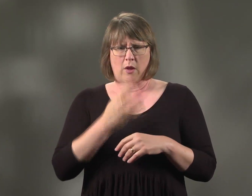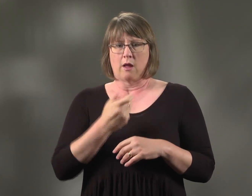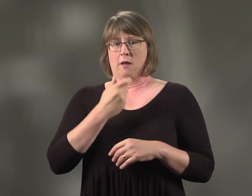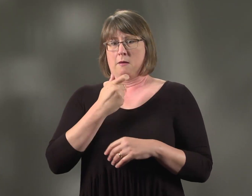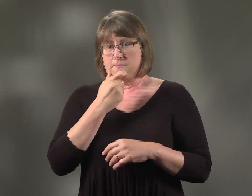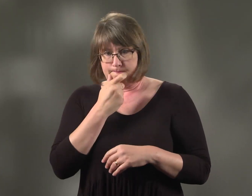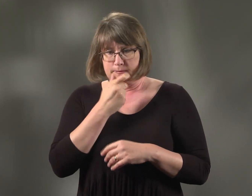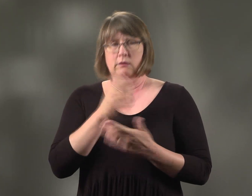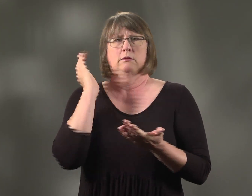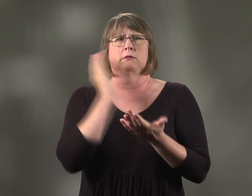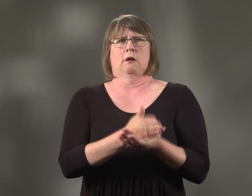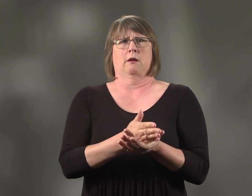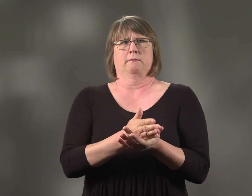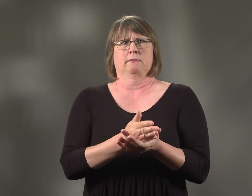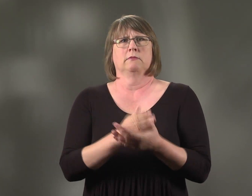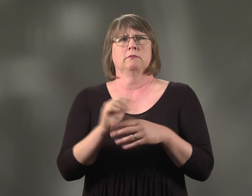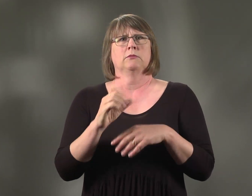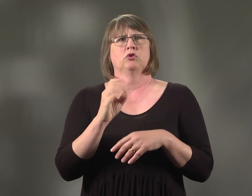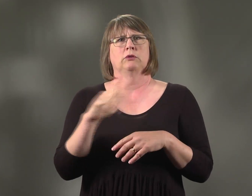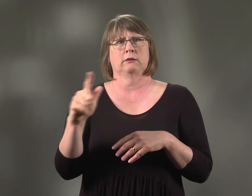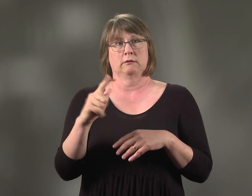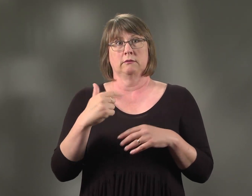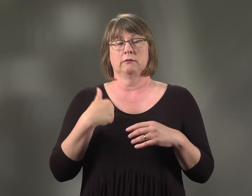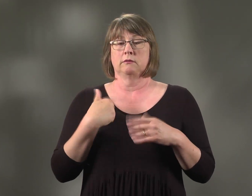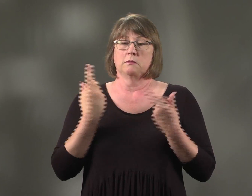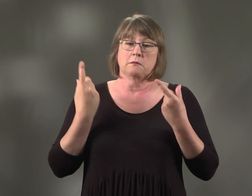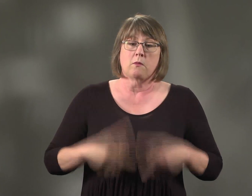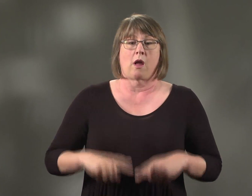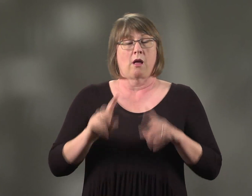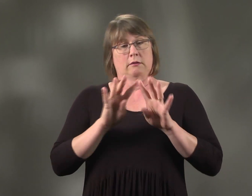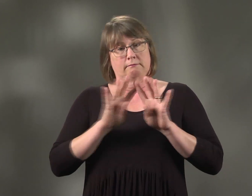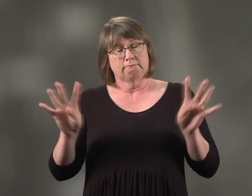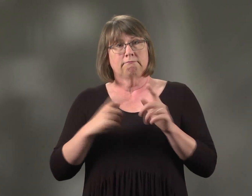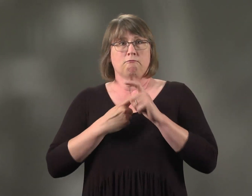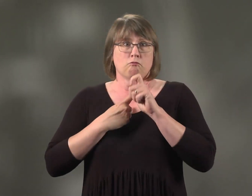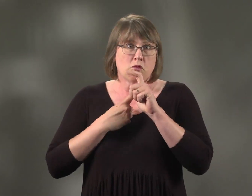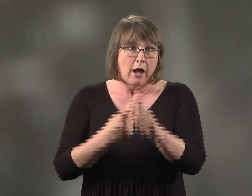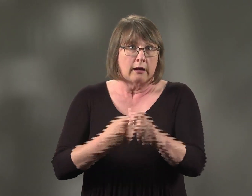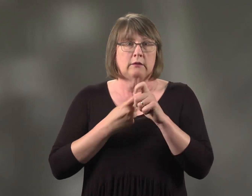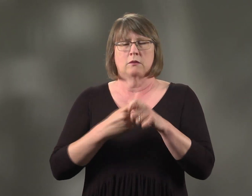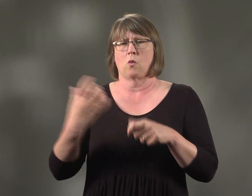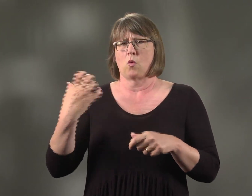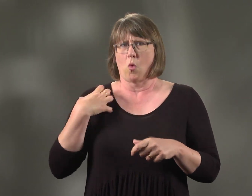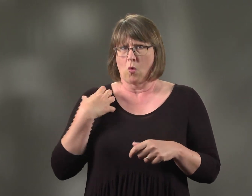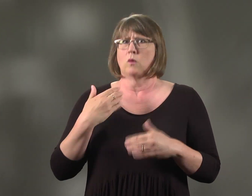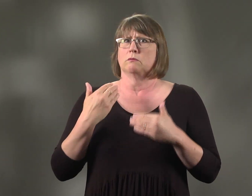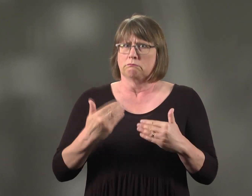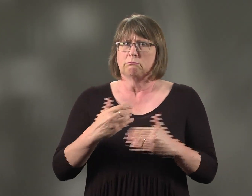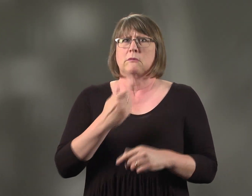blow a whistle to stop the drill. When we were running, the coach blew the whistle